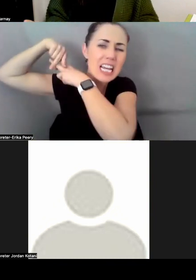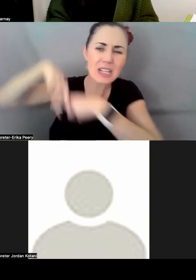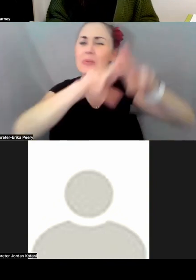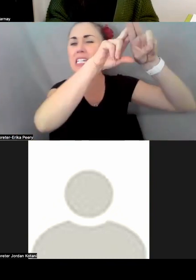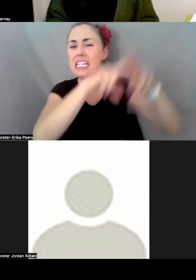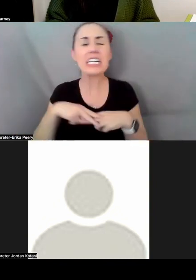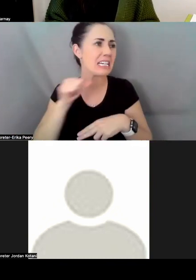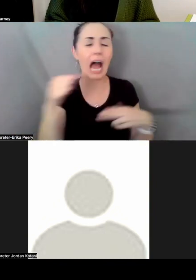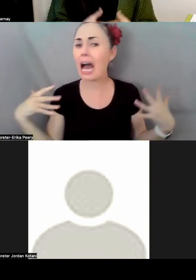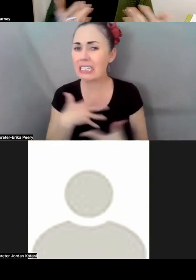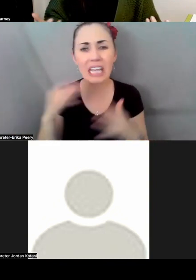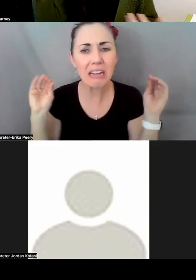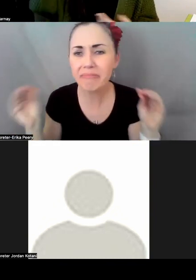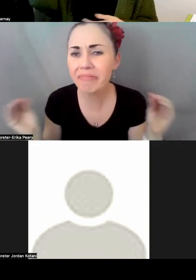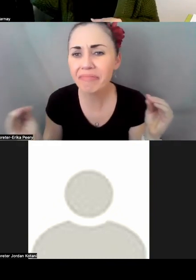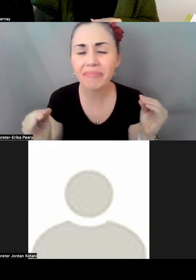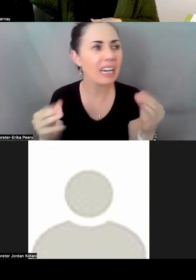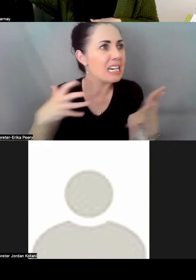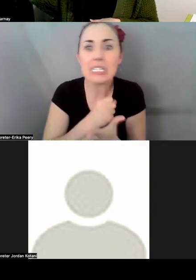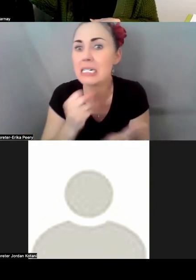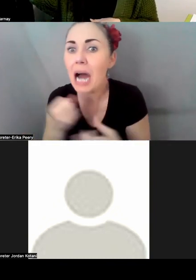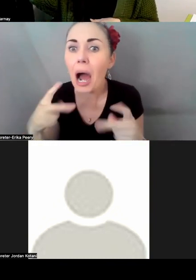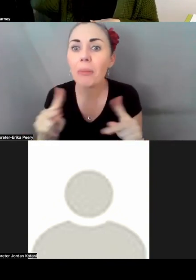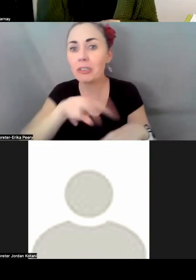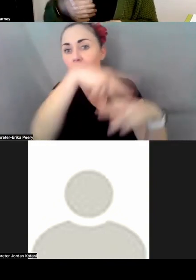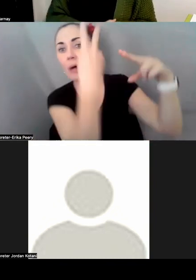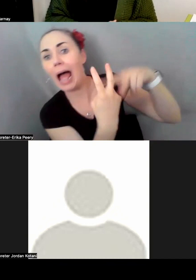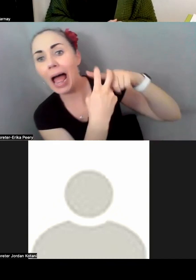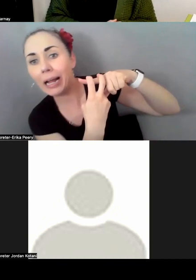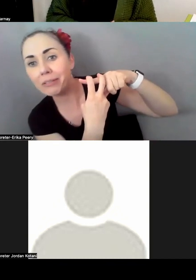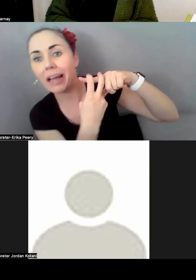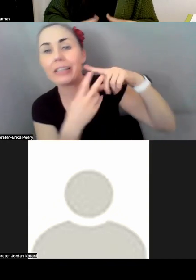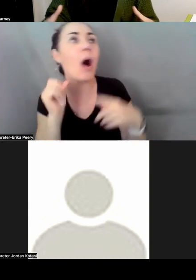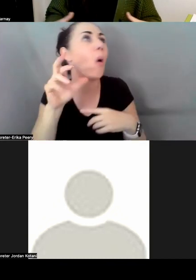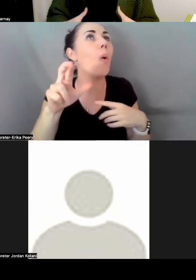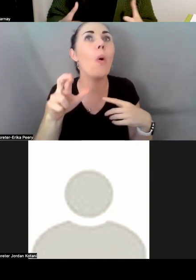about falling down, right? Every opportunity, they're upside down or running and fidgeting.